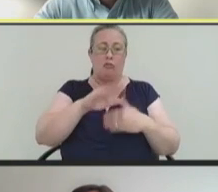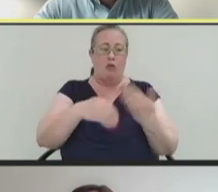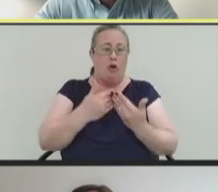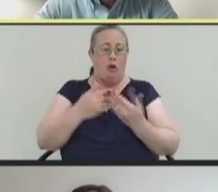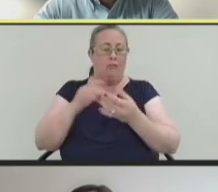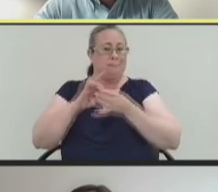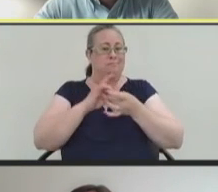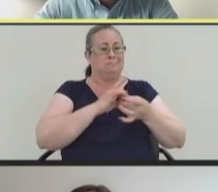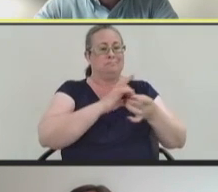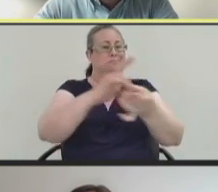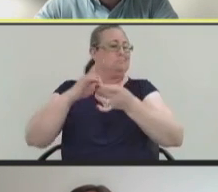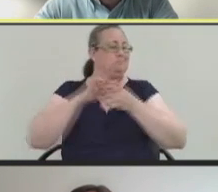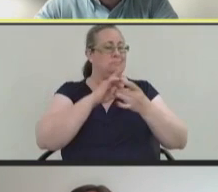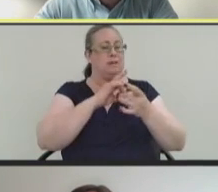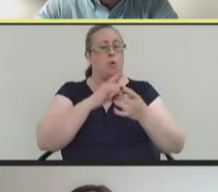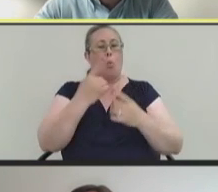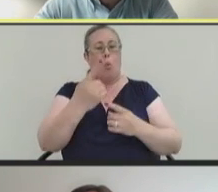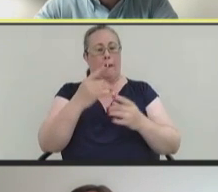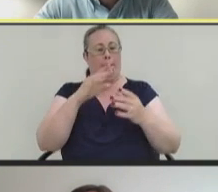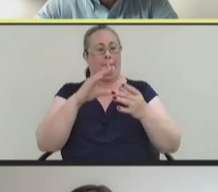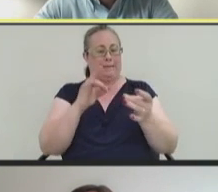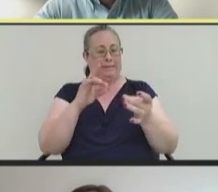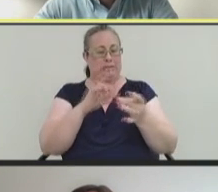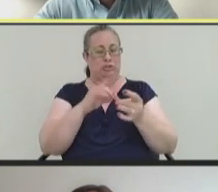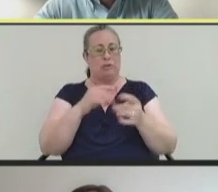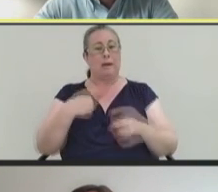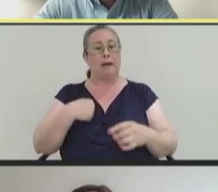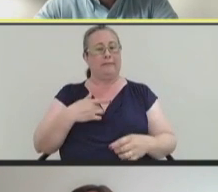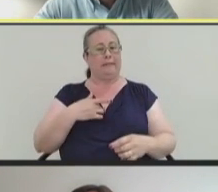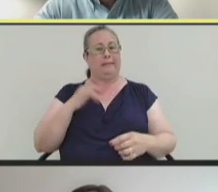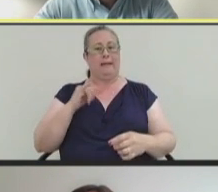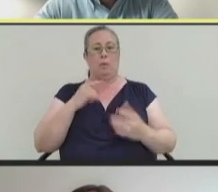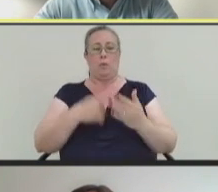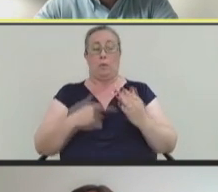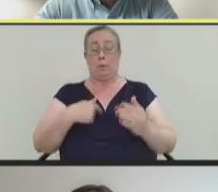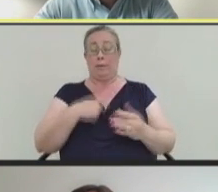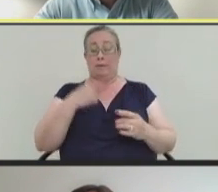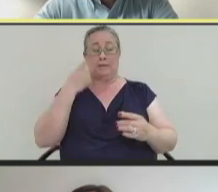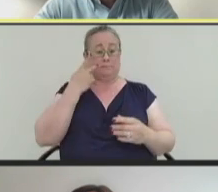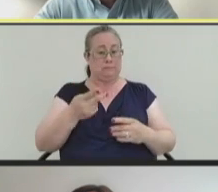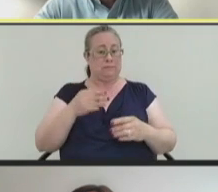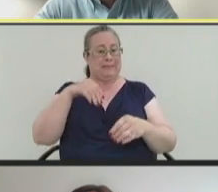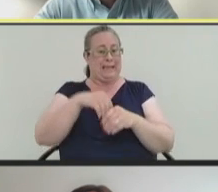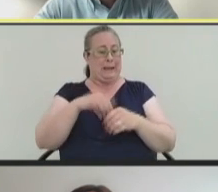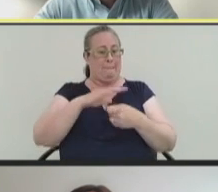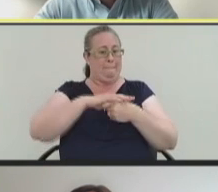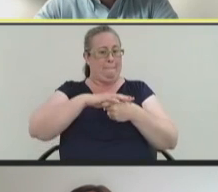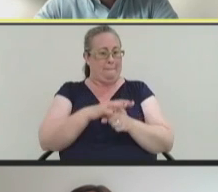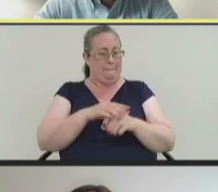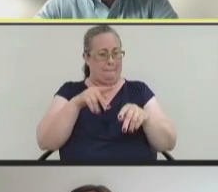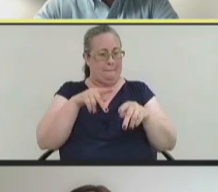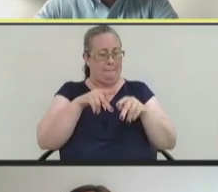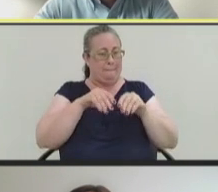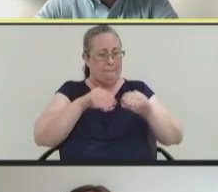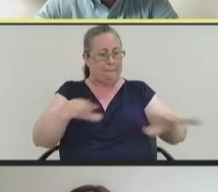message. And I feel like what we saw during the pandemic is that some of the better uptake and